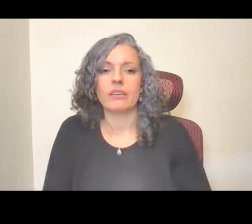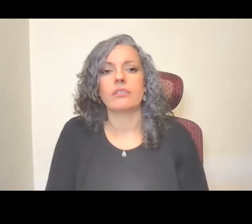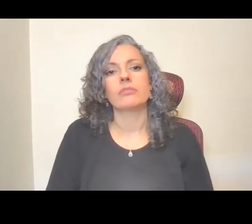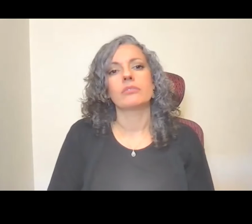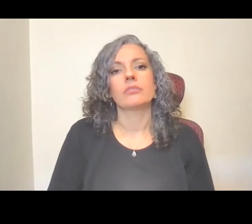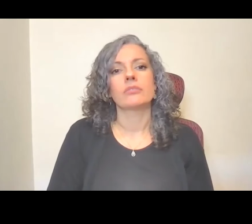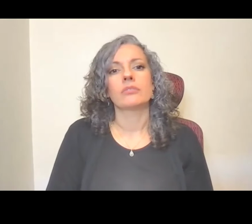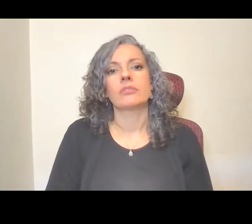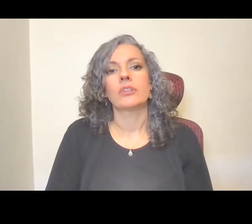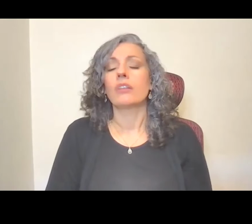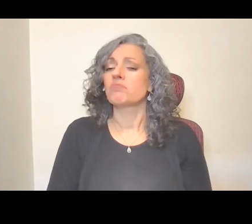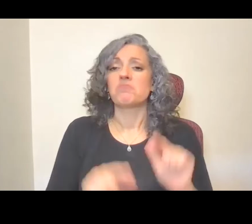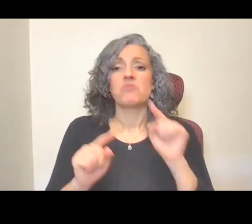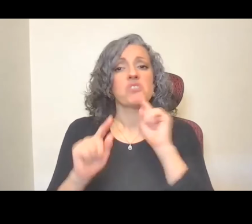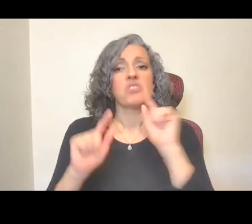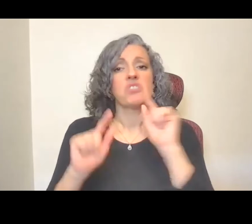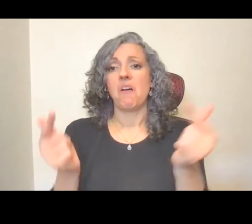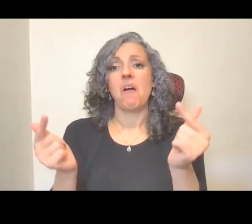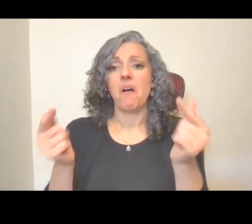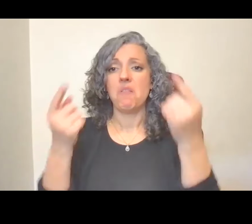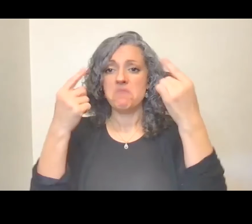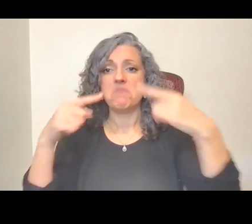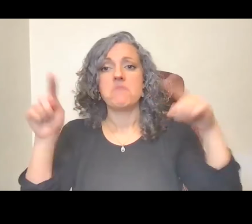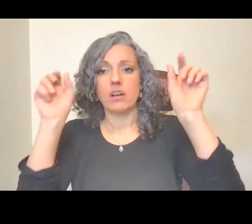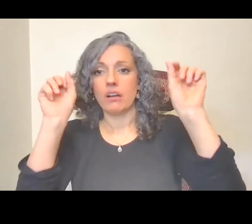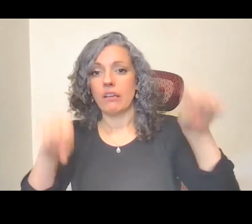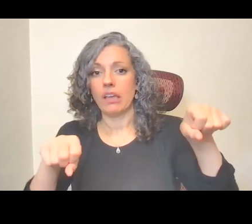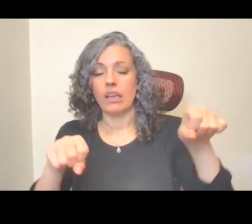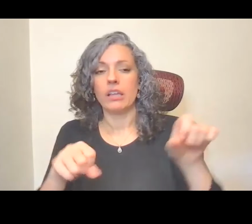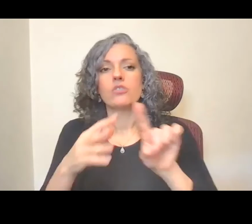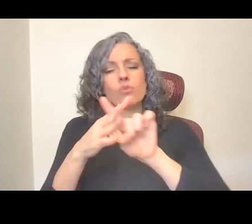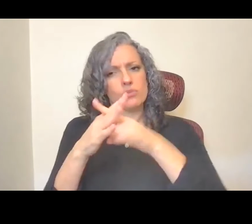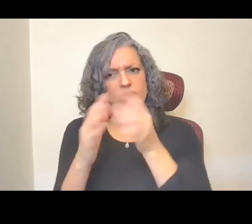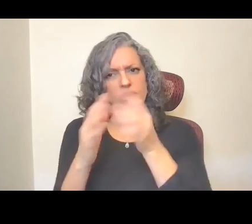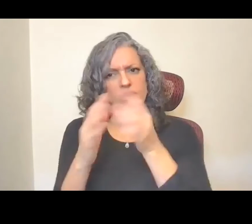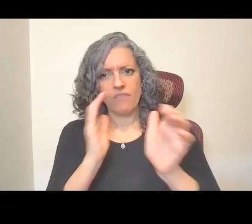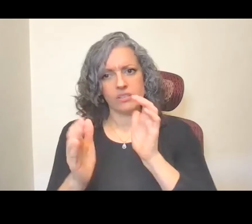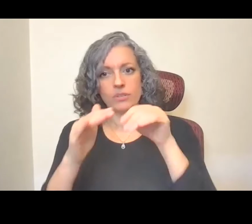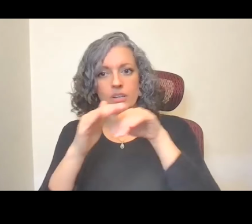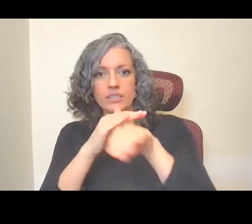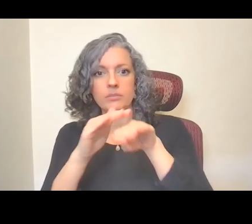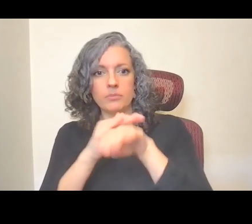benefits everyone. So, it starts a conversation about accessibility within the company and then